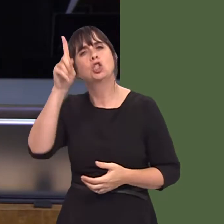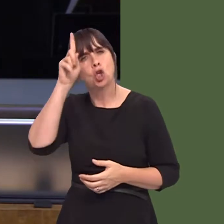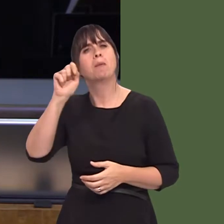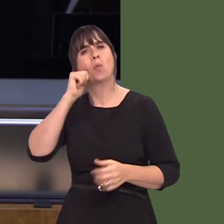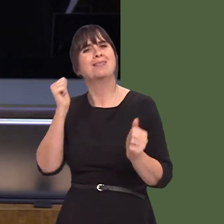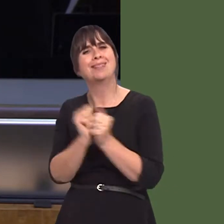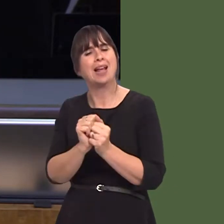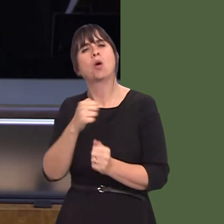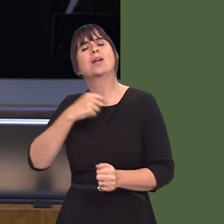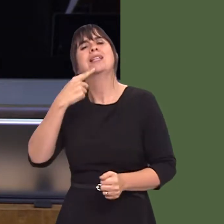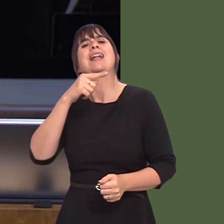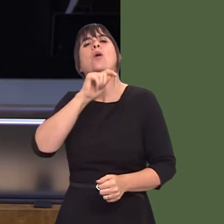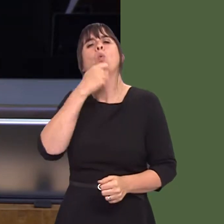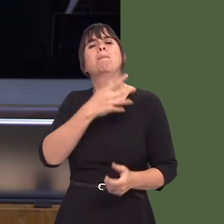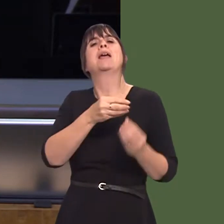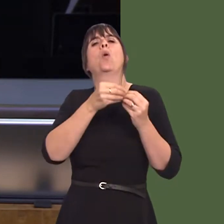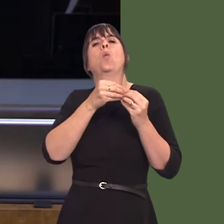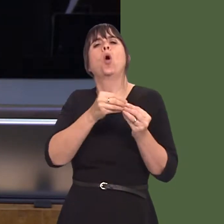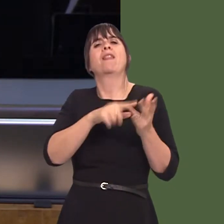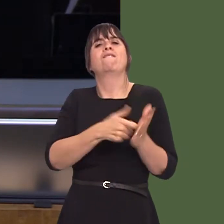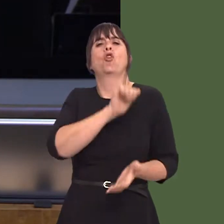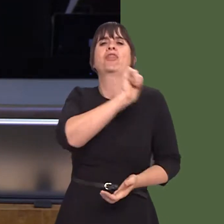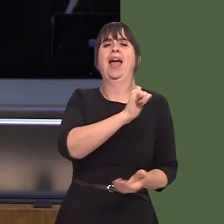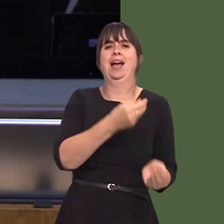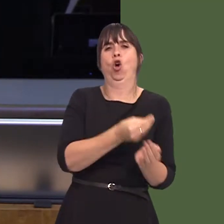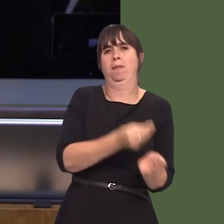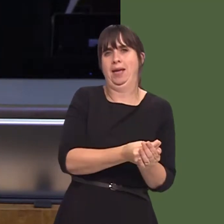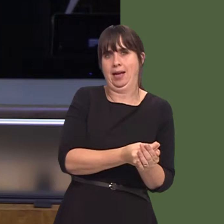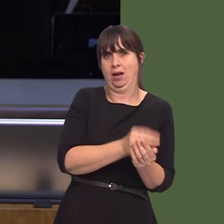a deal; we said it was in their economic interest to do so.